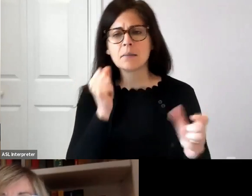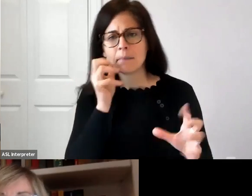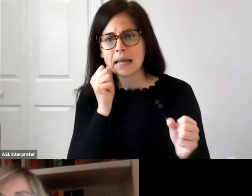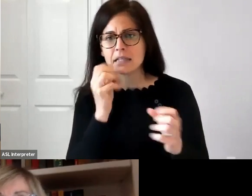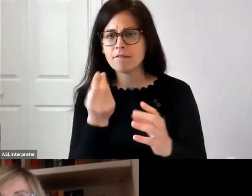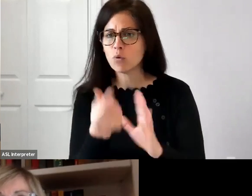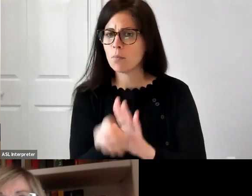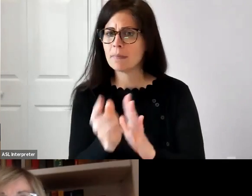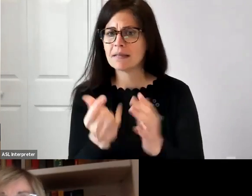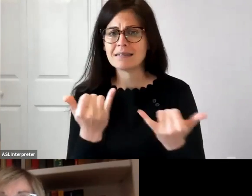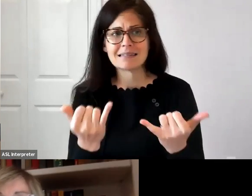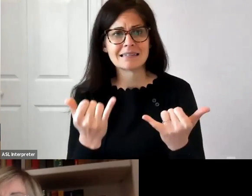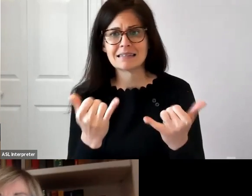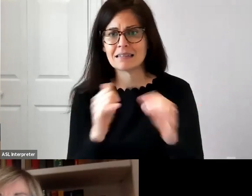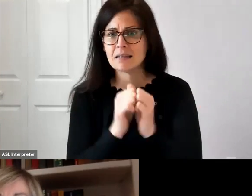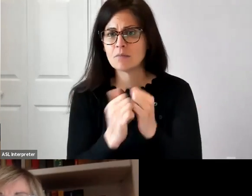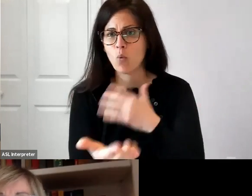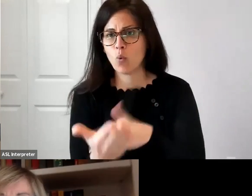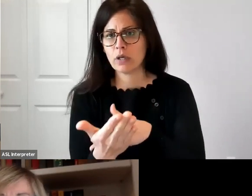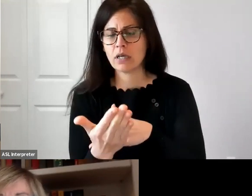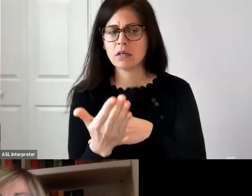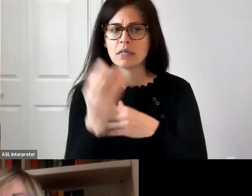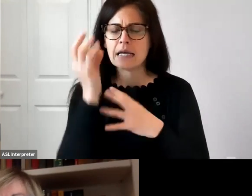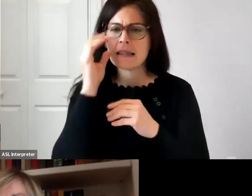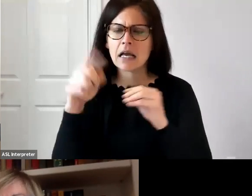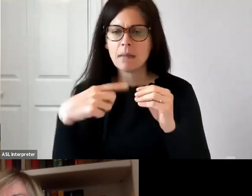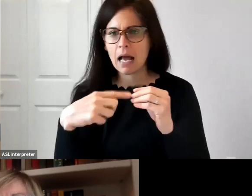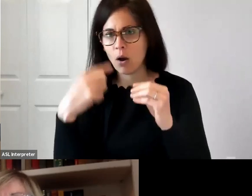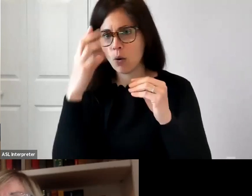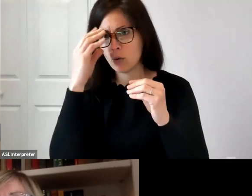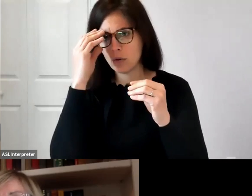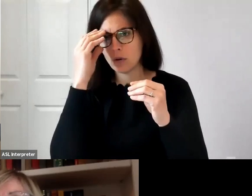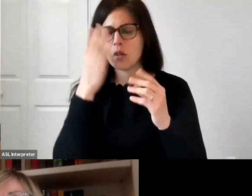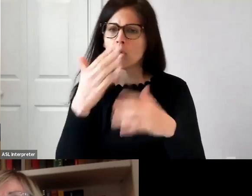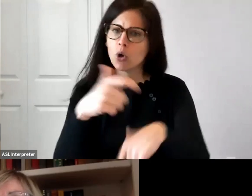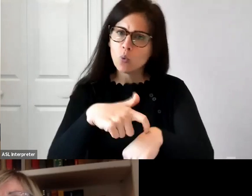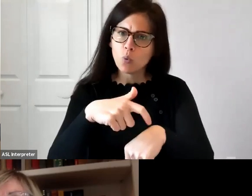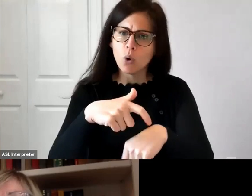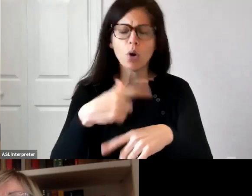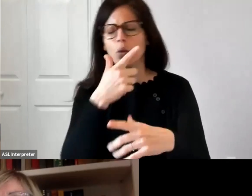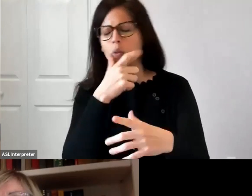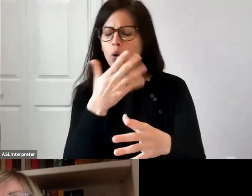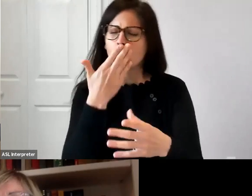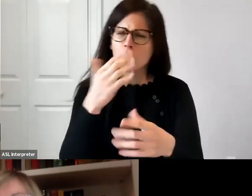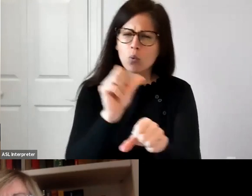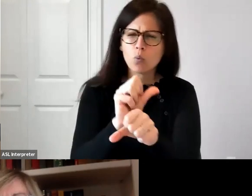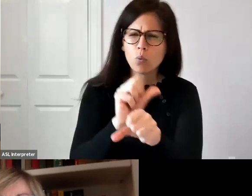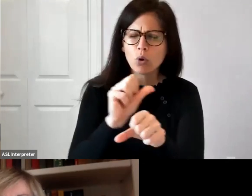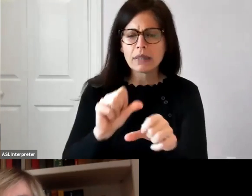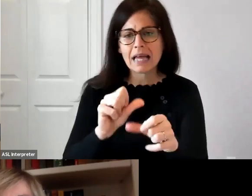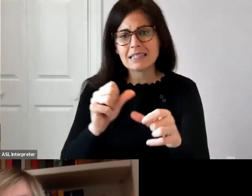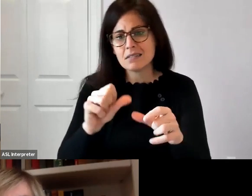this morning to think about the good work that's being done. And so I'm always trying to look for